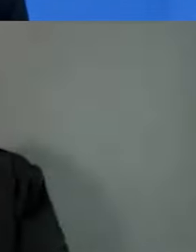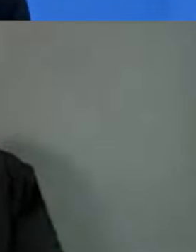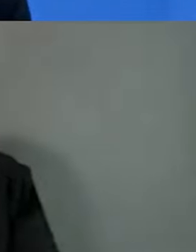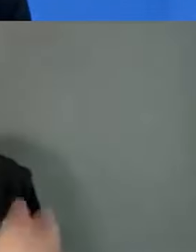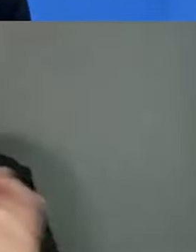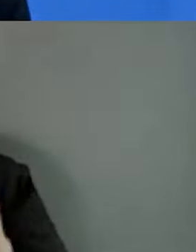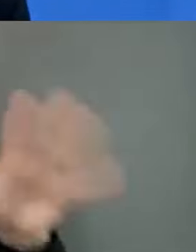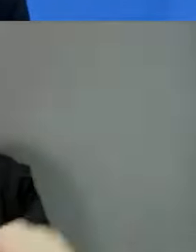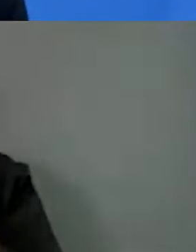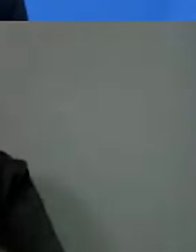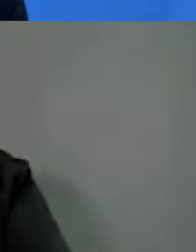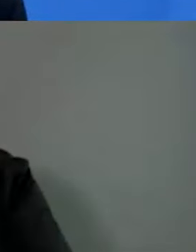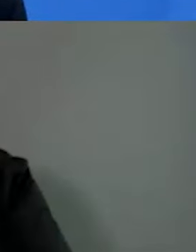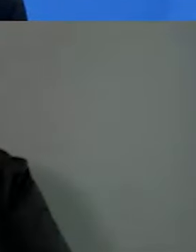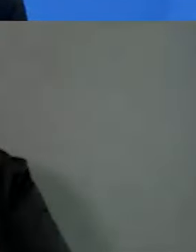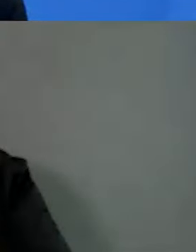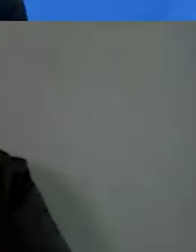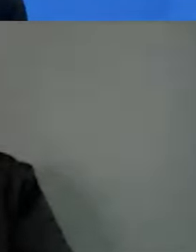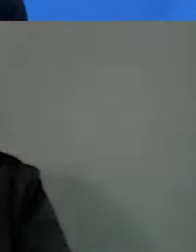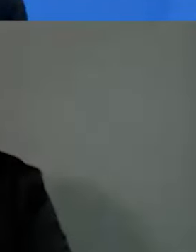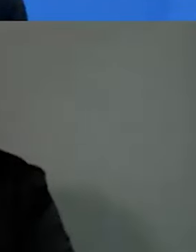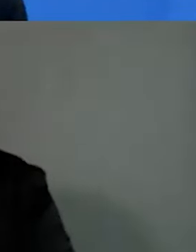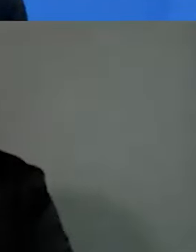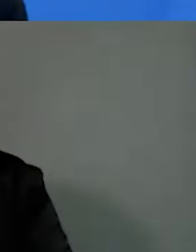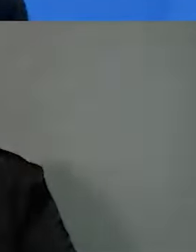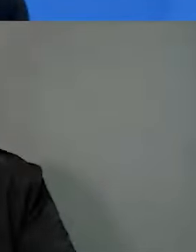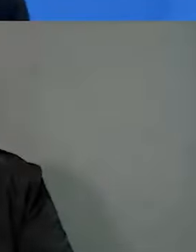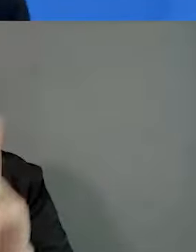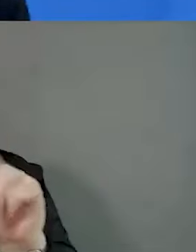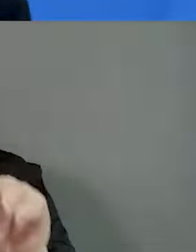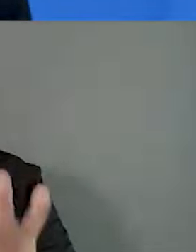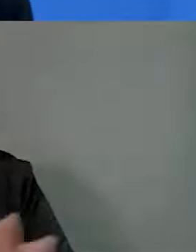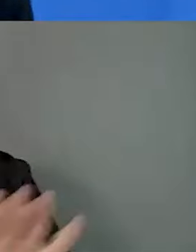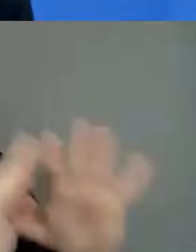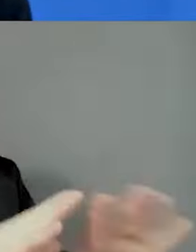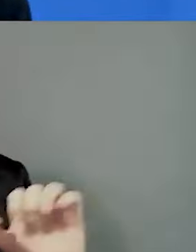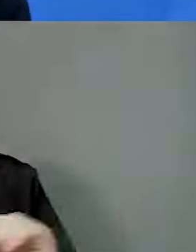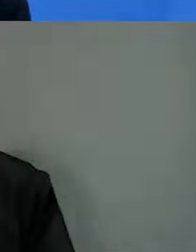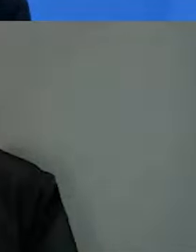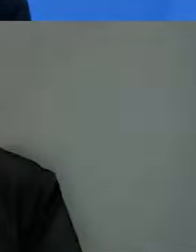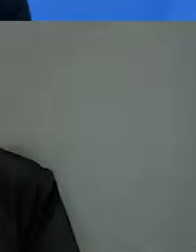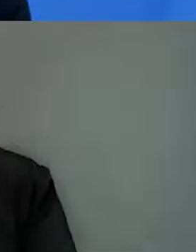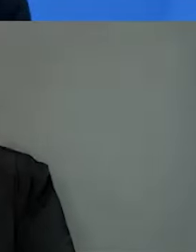What it is, is a the instructions that are provided are that it is